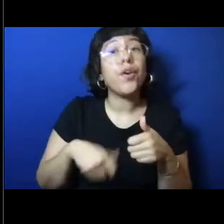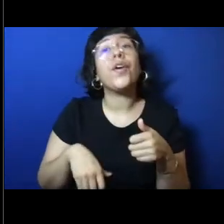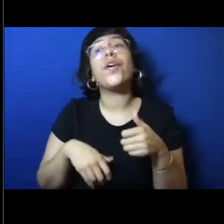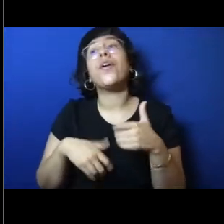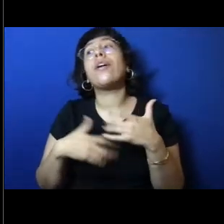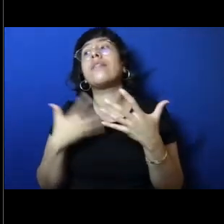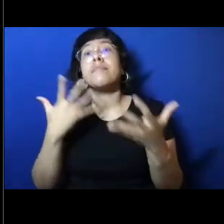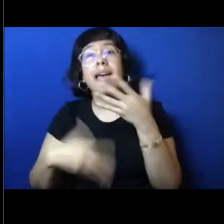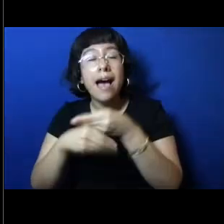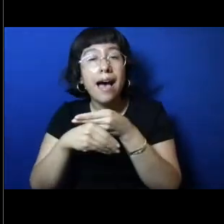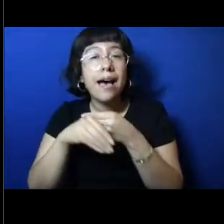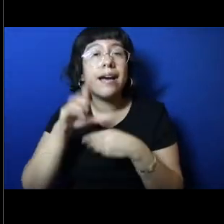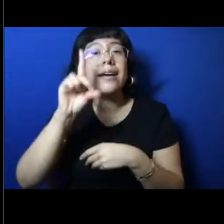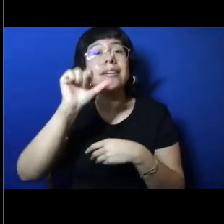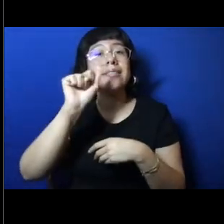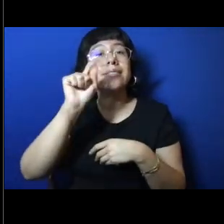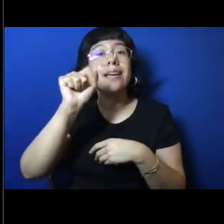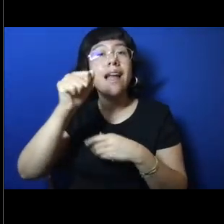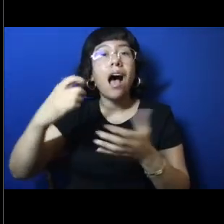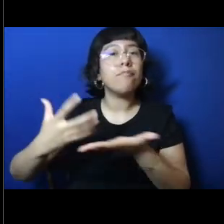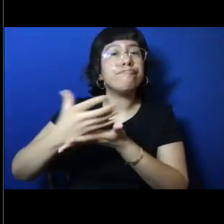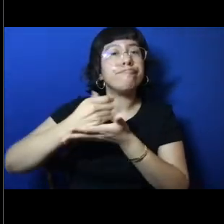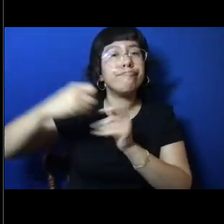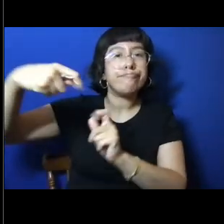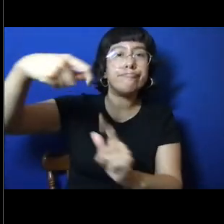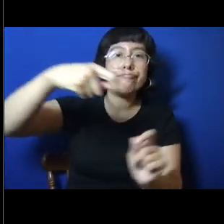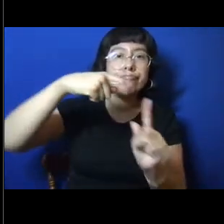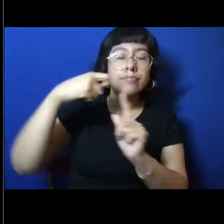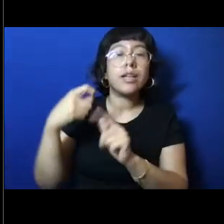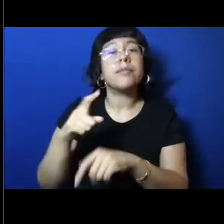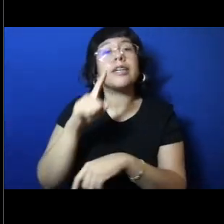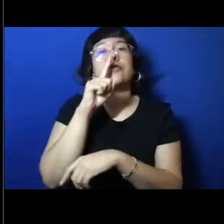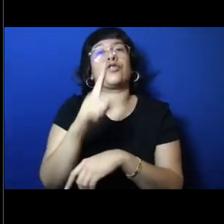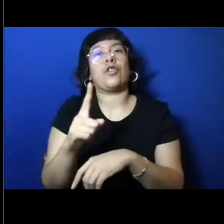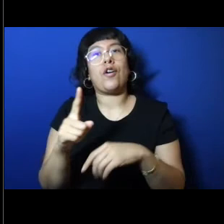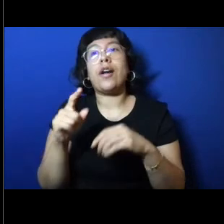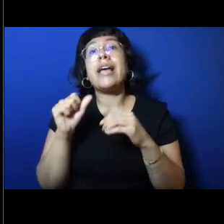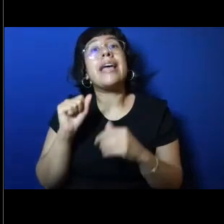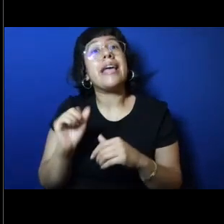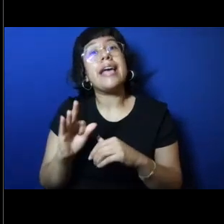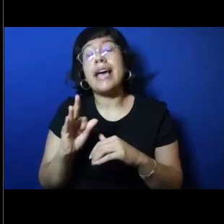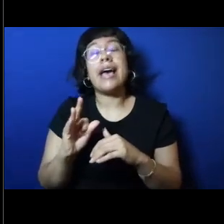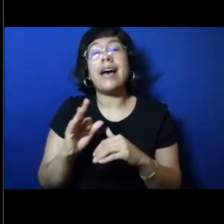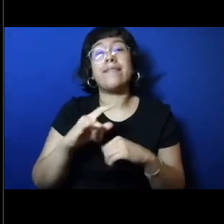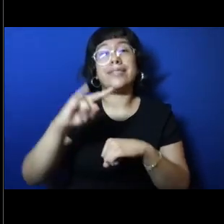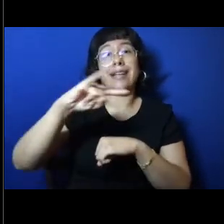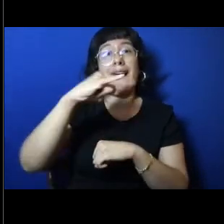you want to have a replica, a replicated version of it, so that if something goes wrong that you could switch to a backup side.